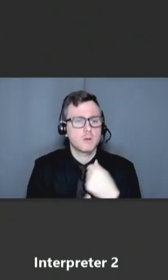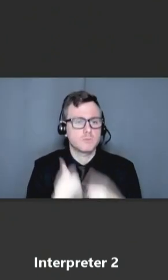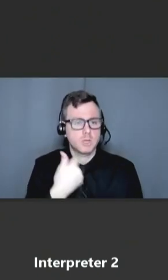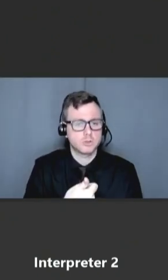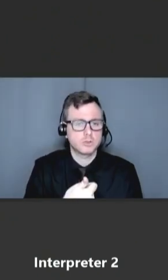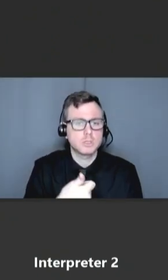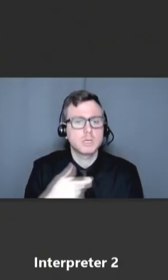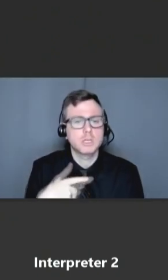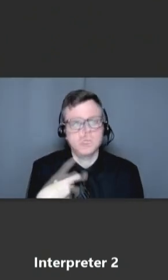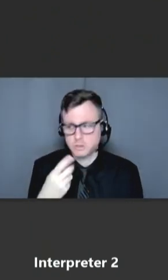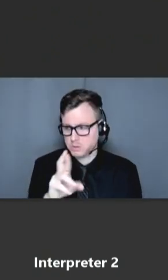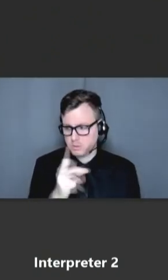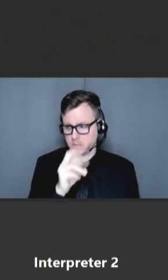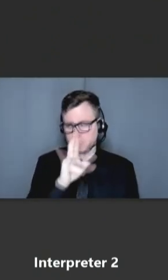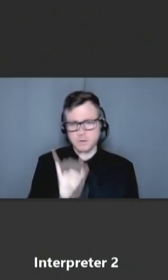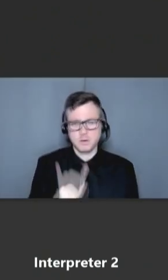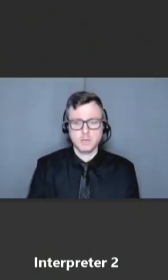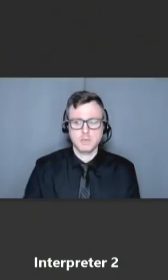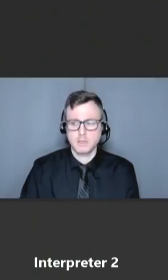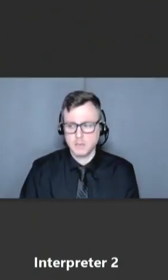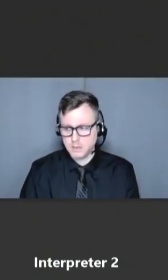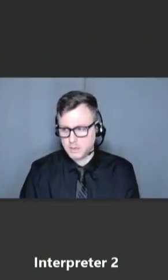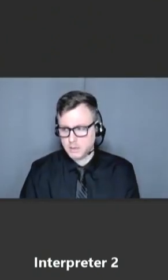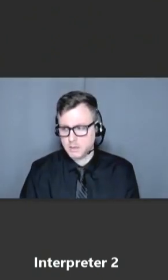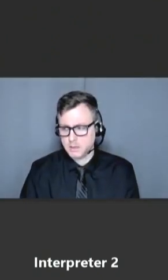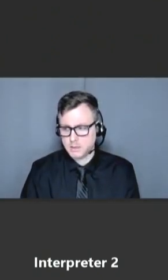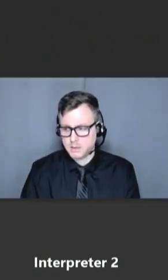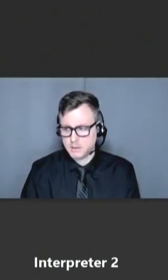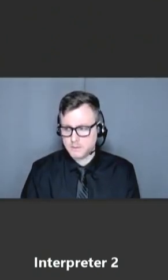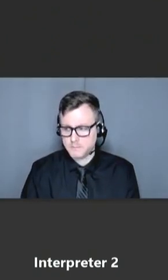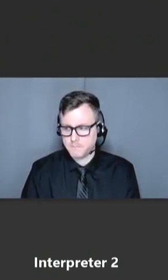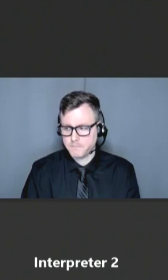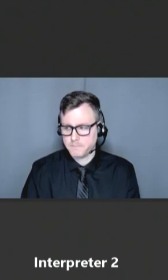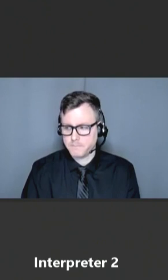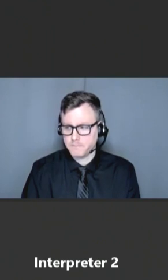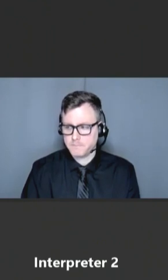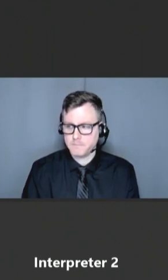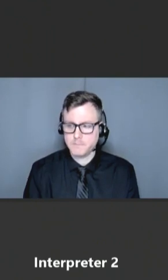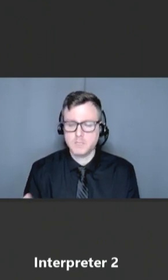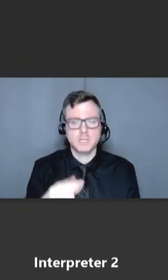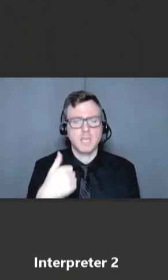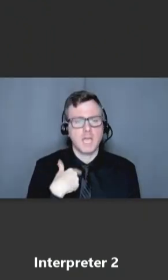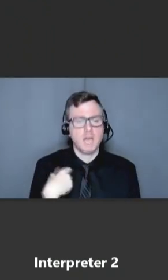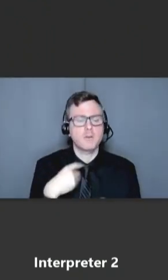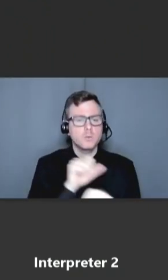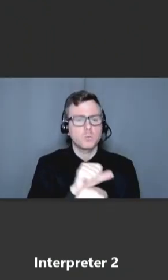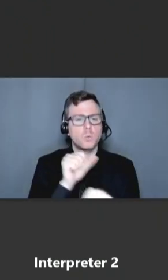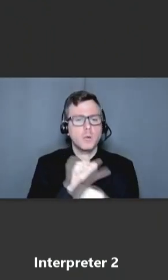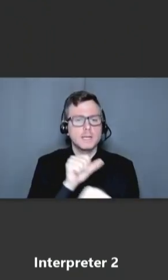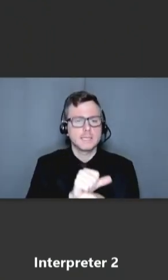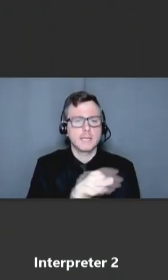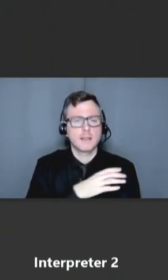Dr. Henry Ng has many rolls the Cleveland clinic, including directing the Center for LGBTQ+ care.